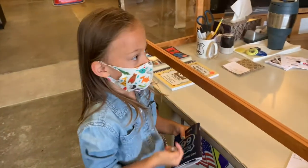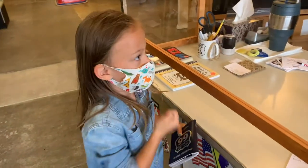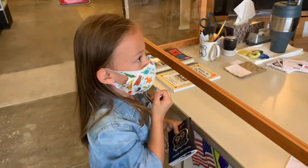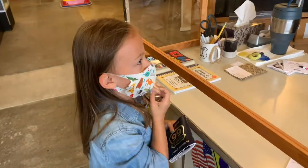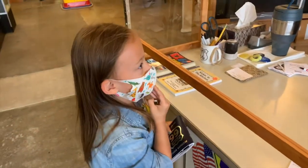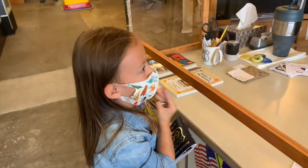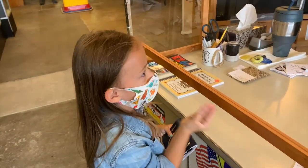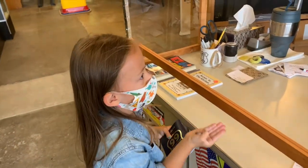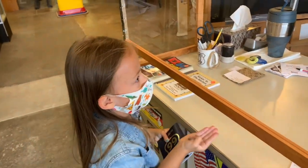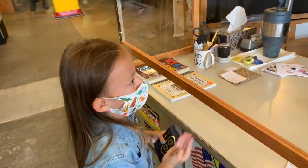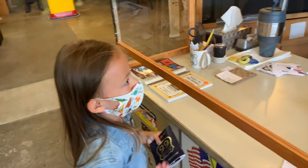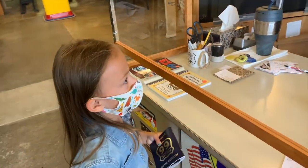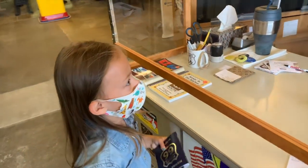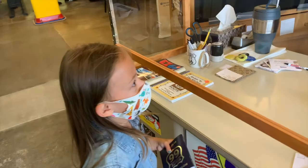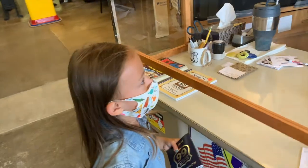Thank you.